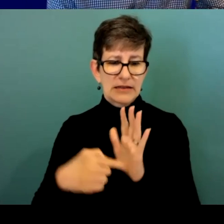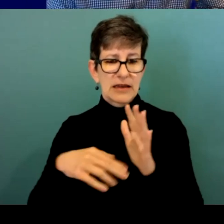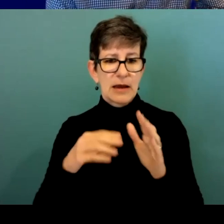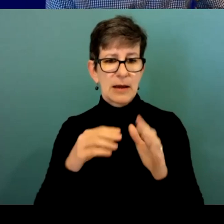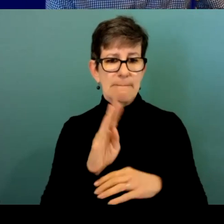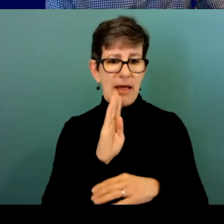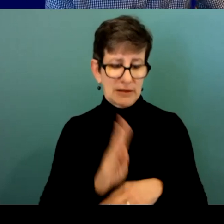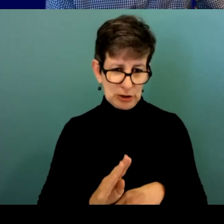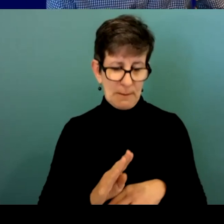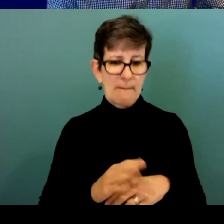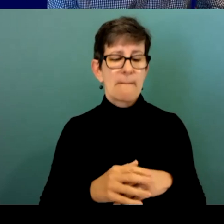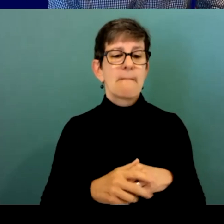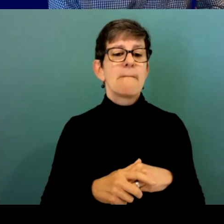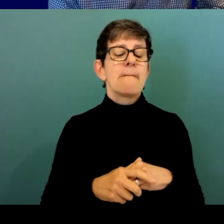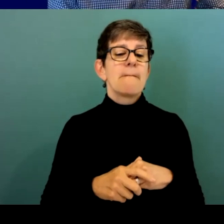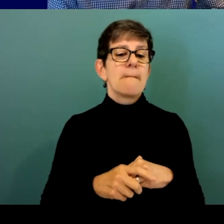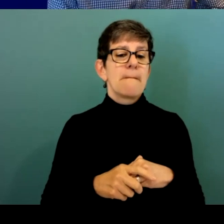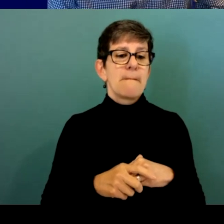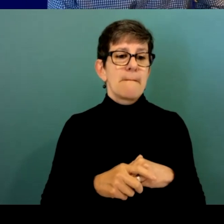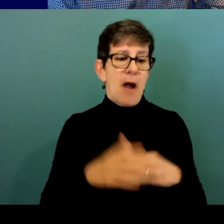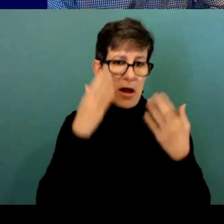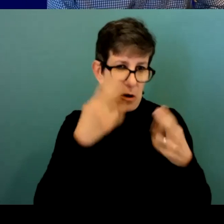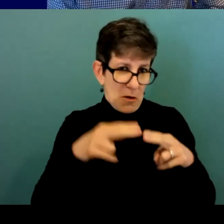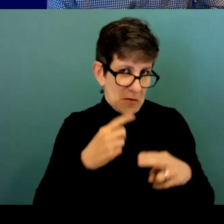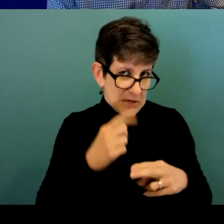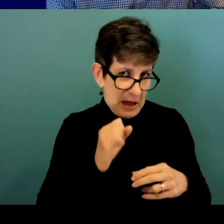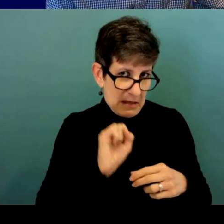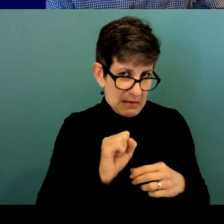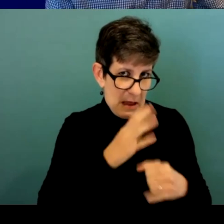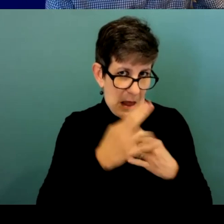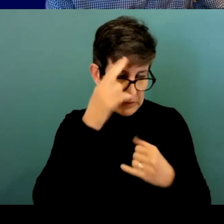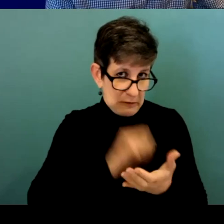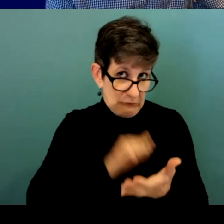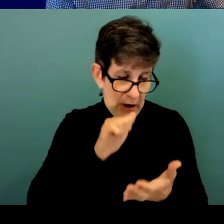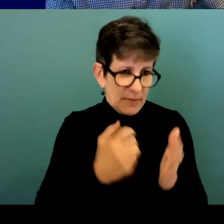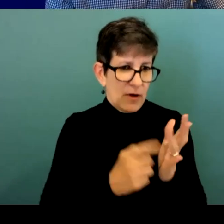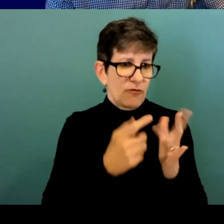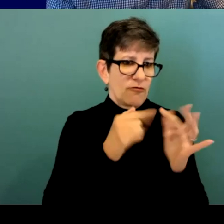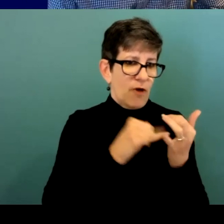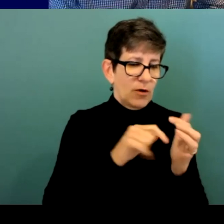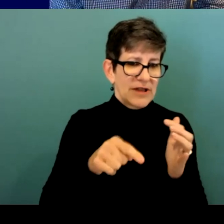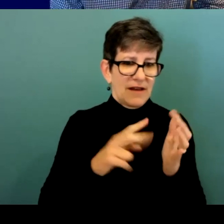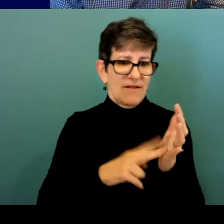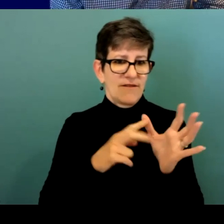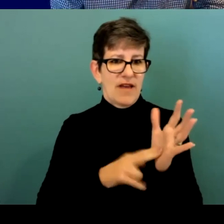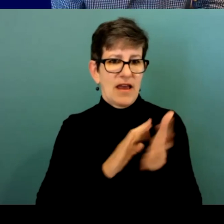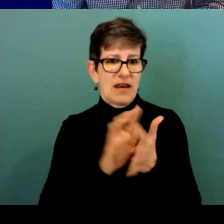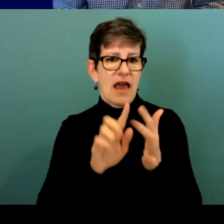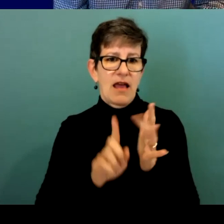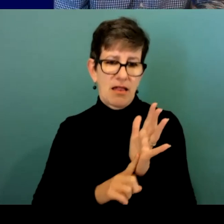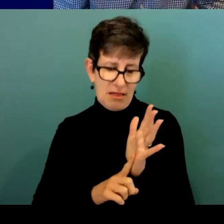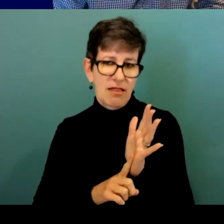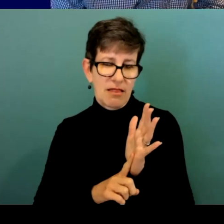Sorry, I don't know if I'm pronouncing their last names right, 'Roets and Van Hiel Scale.'